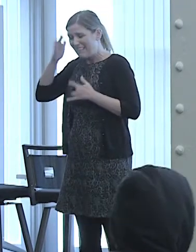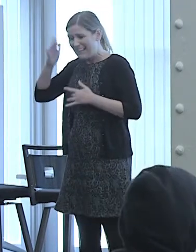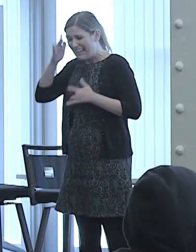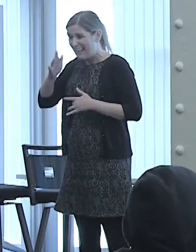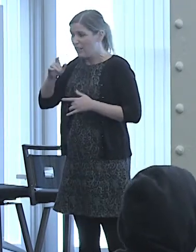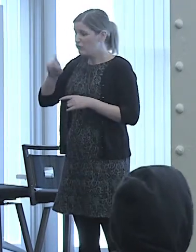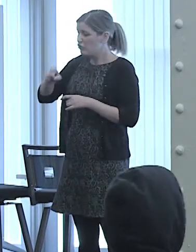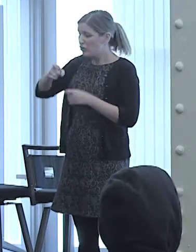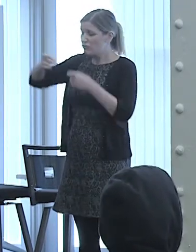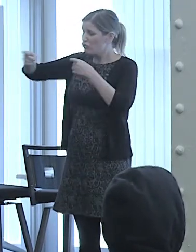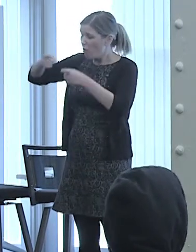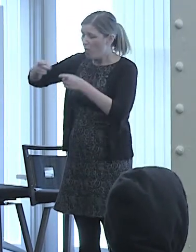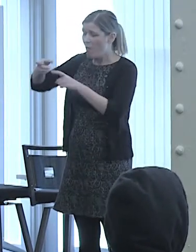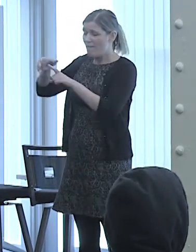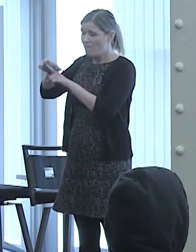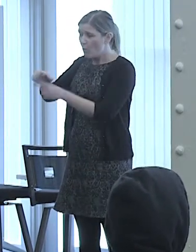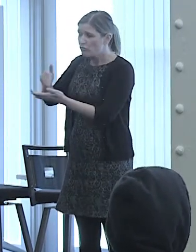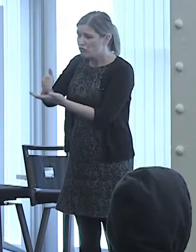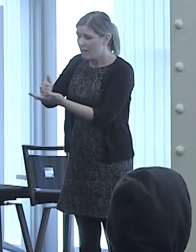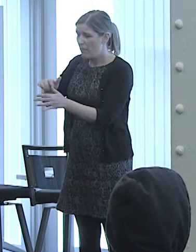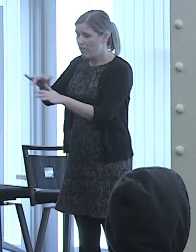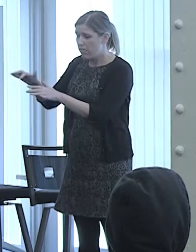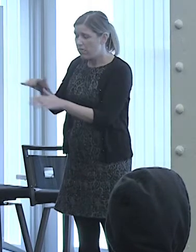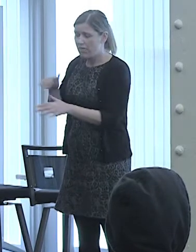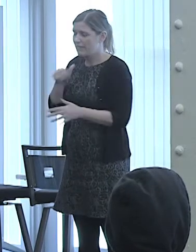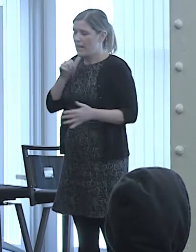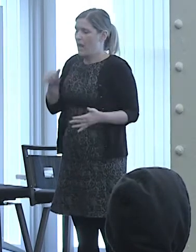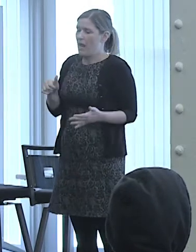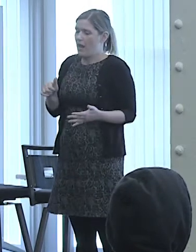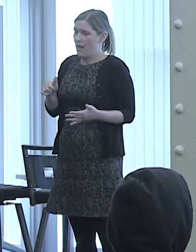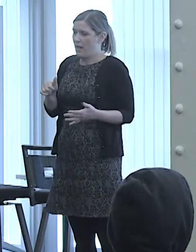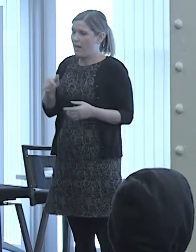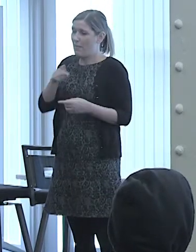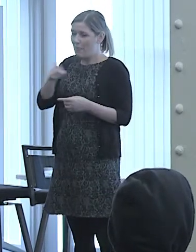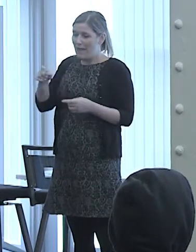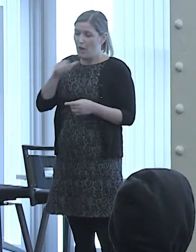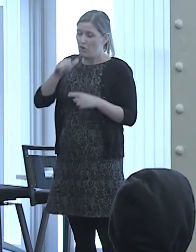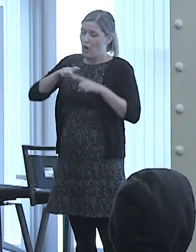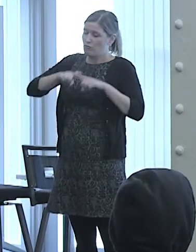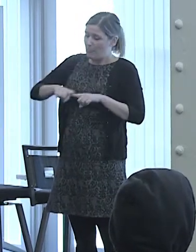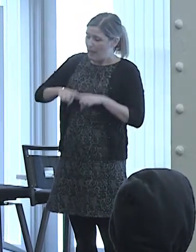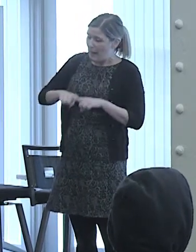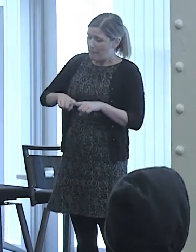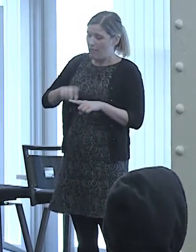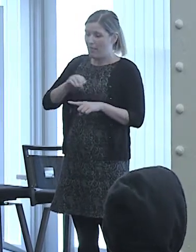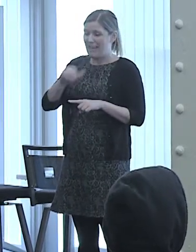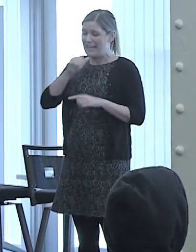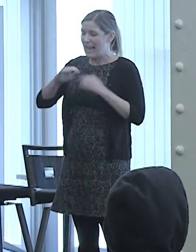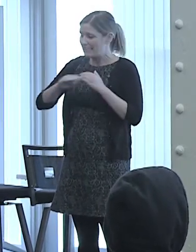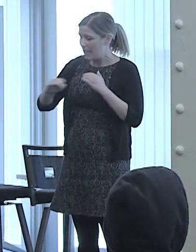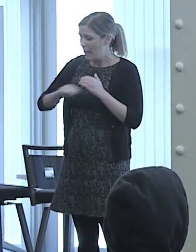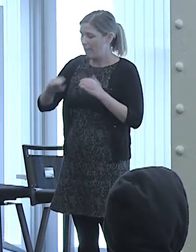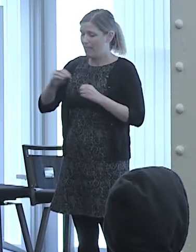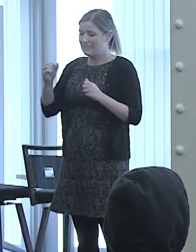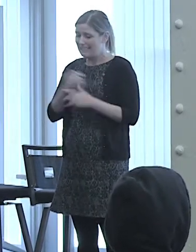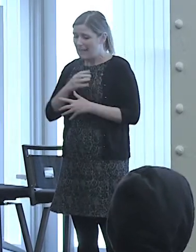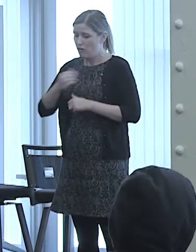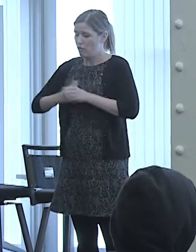They are unreliable if they report sexual survivorship. They are unreliable and unstable and scary and threatening if we allow them into our community